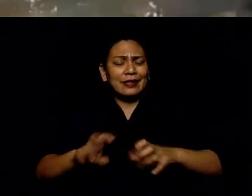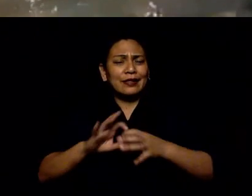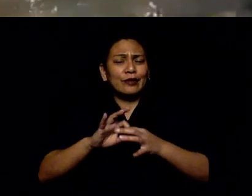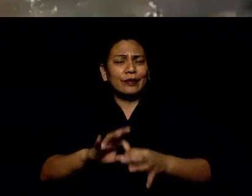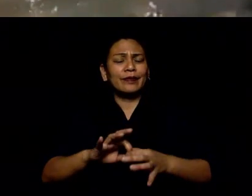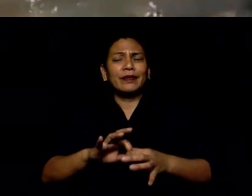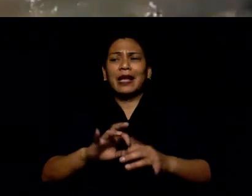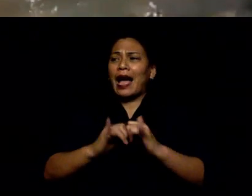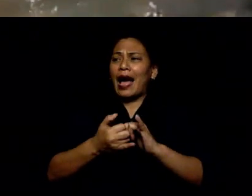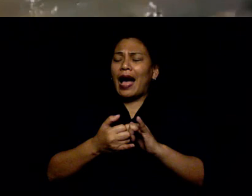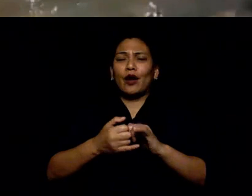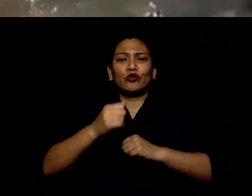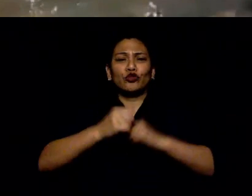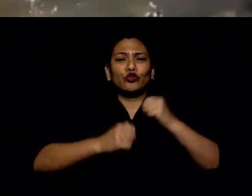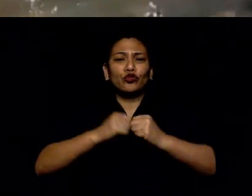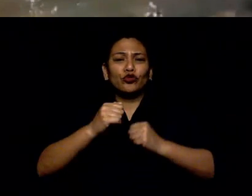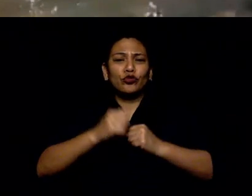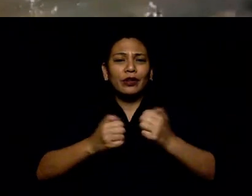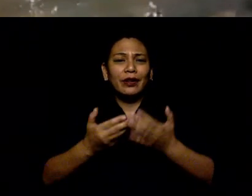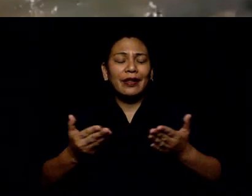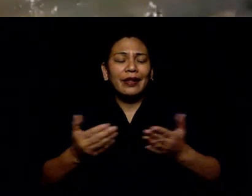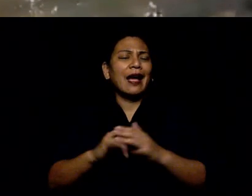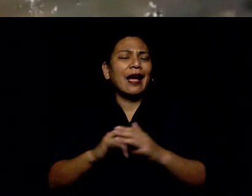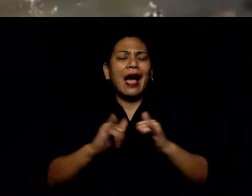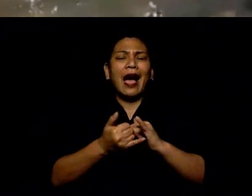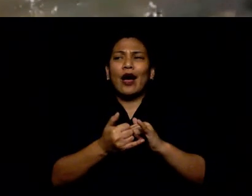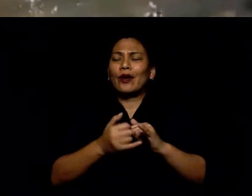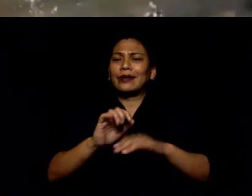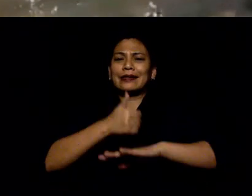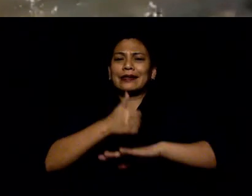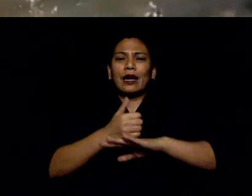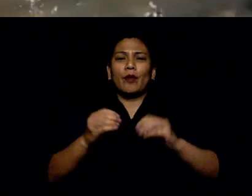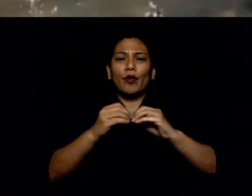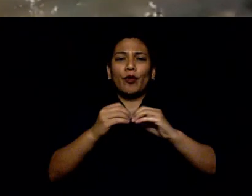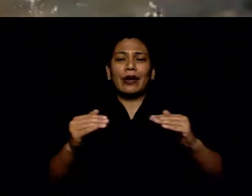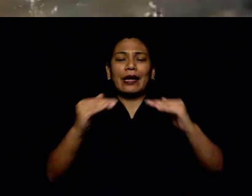structure things for a more equitable economy.